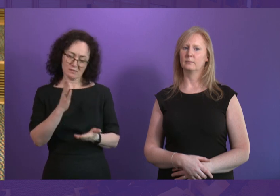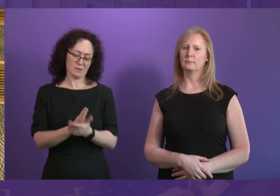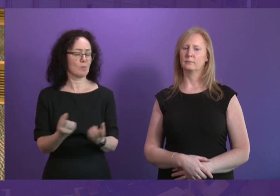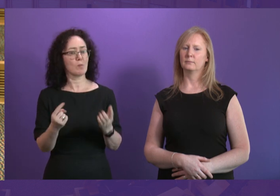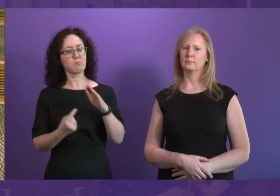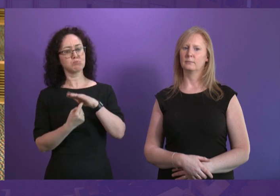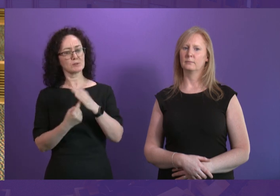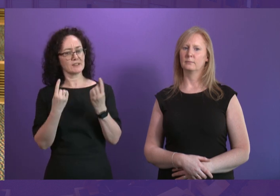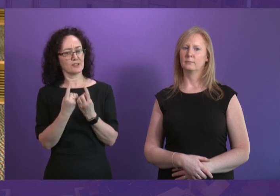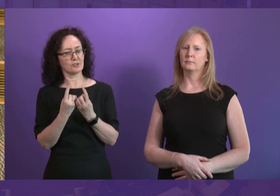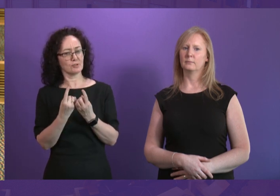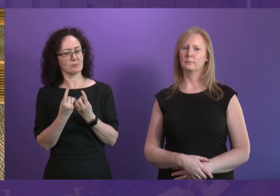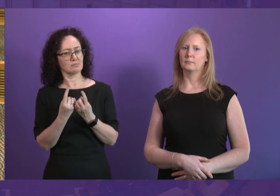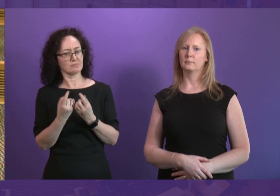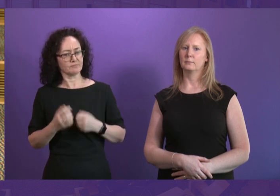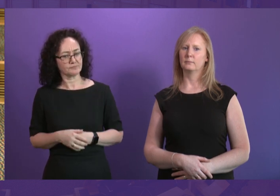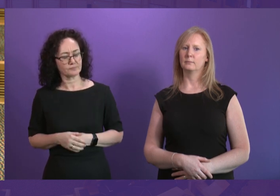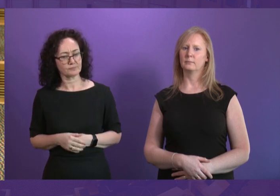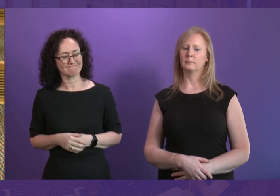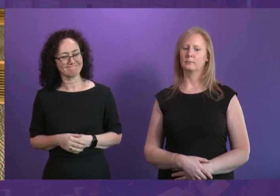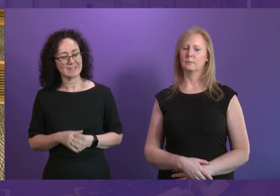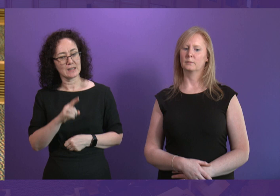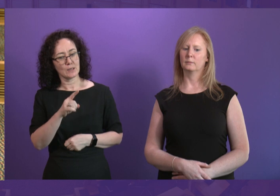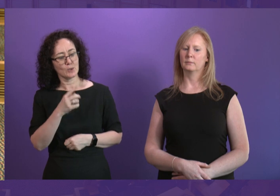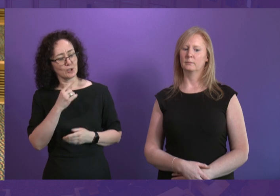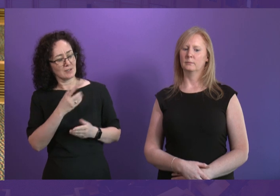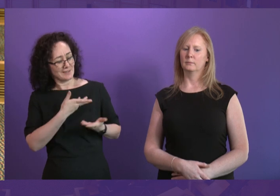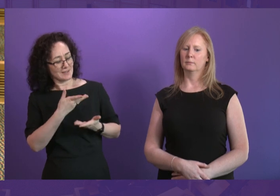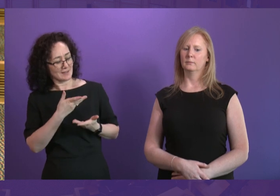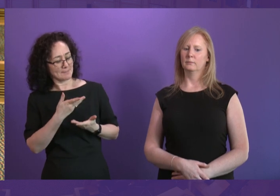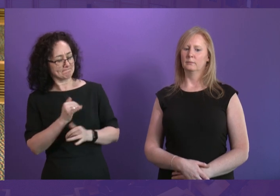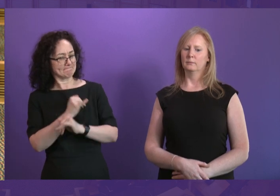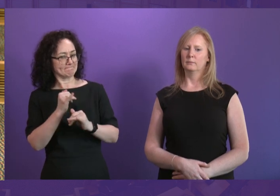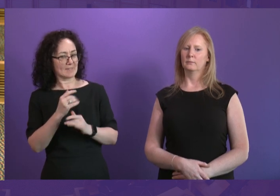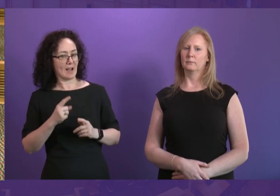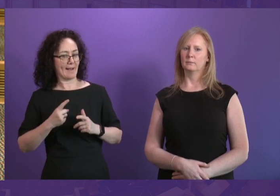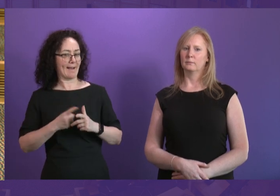I have answered the points about fatal accident inquiries as fully as I can and I will not